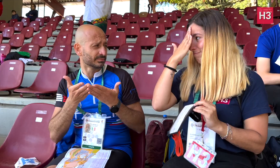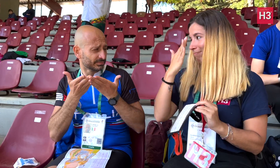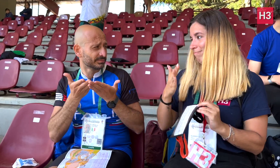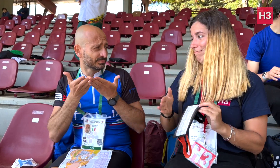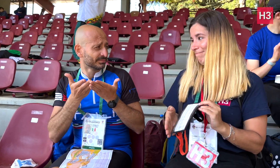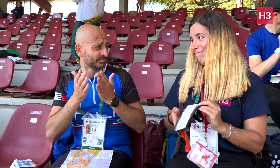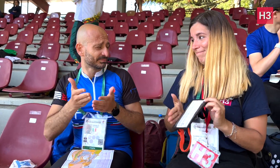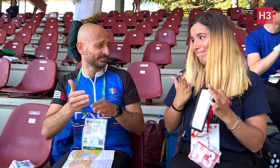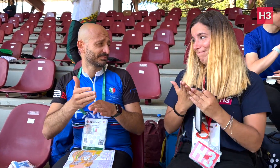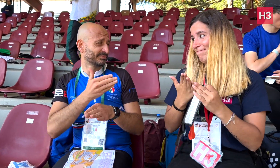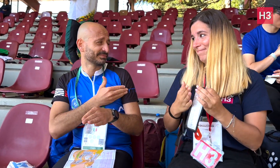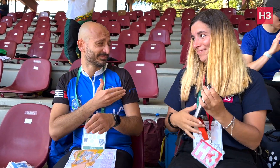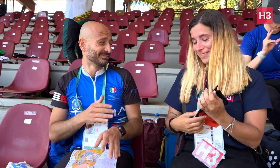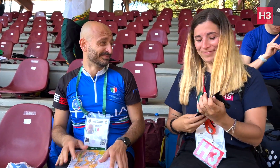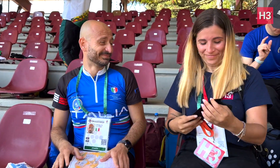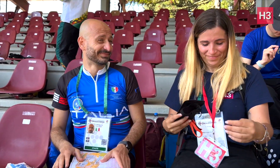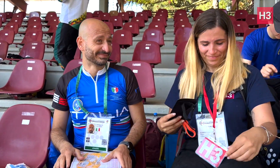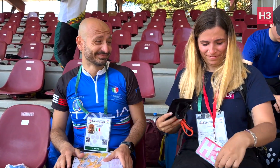Of course.